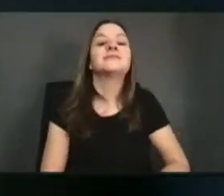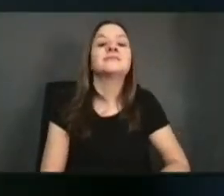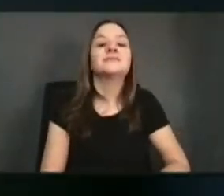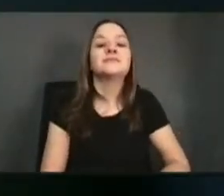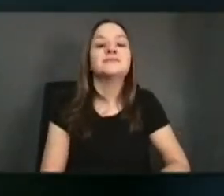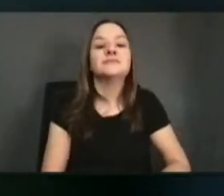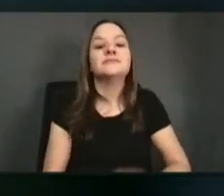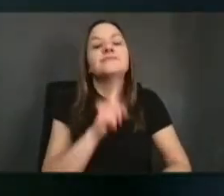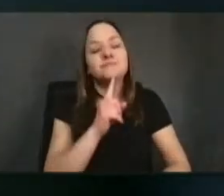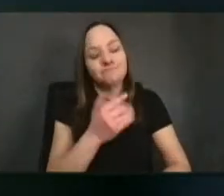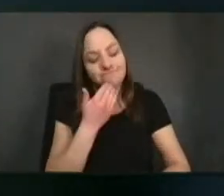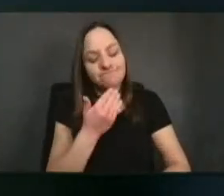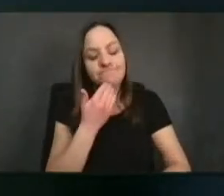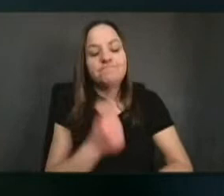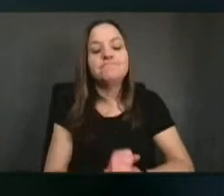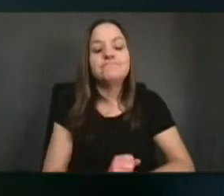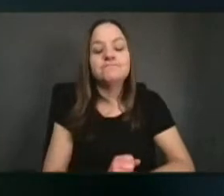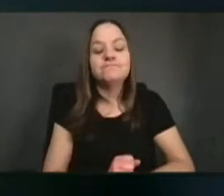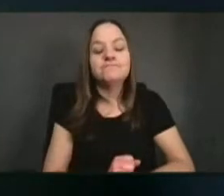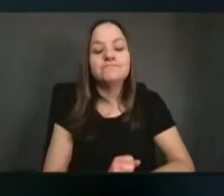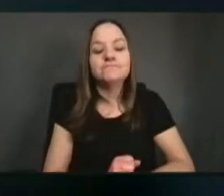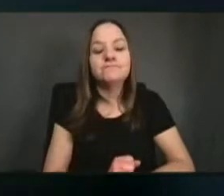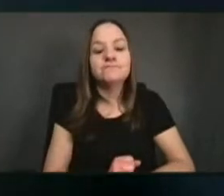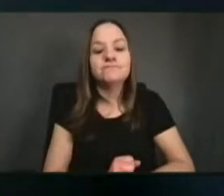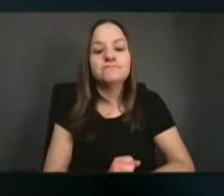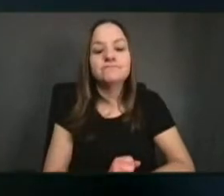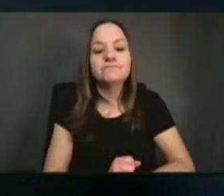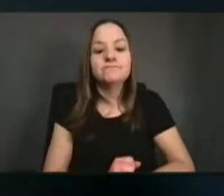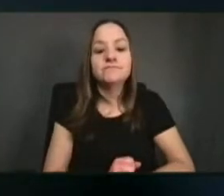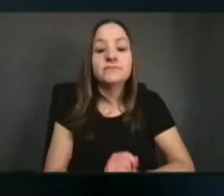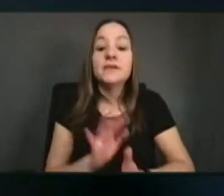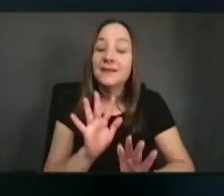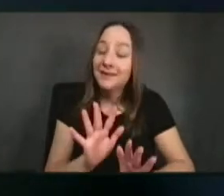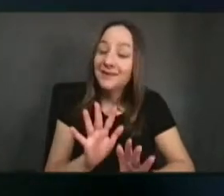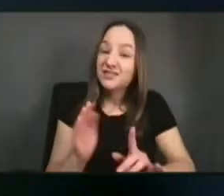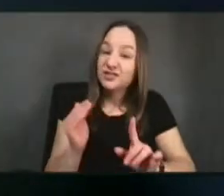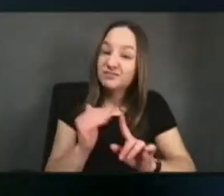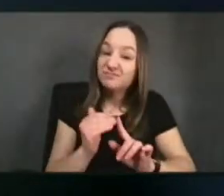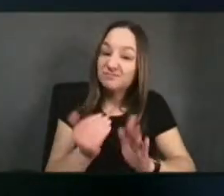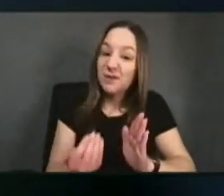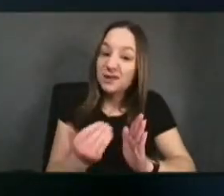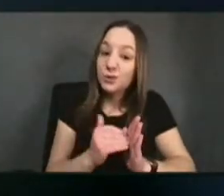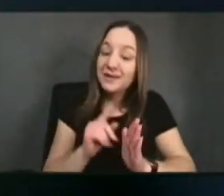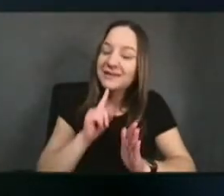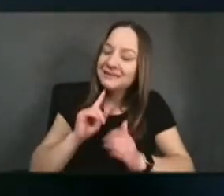jump in. Short that thank thank